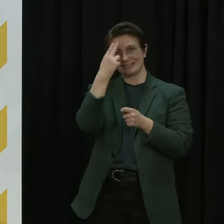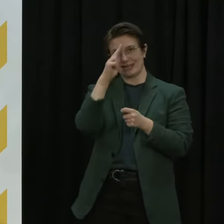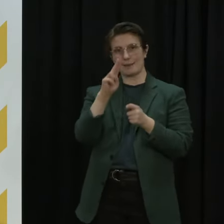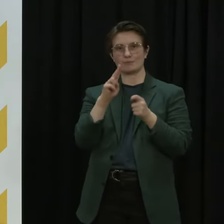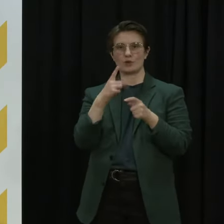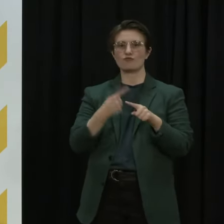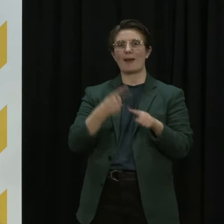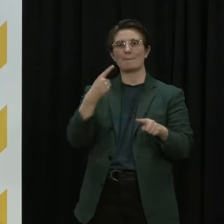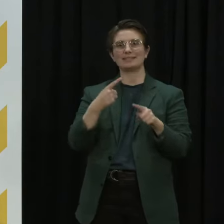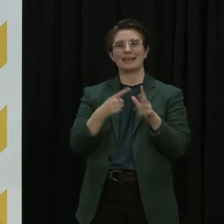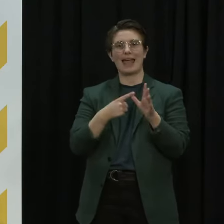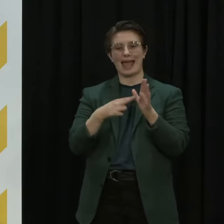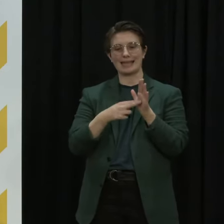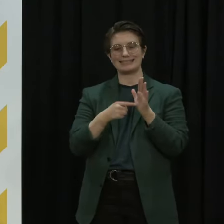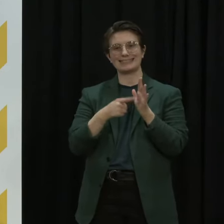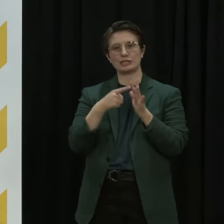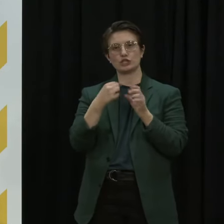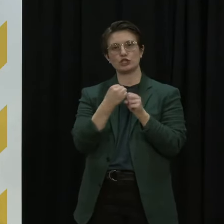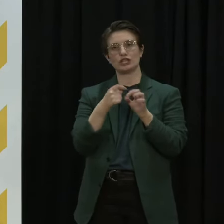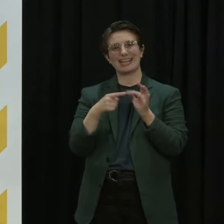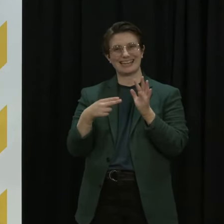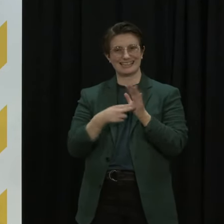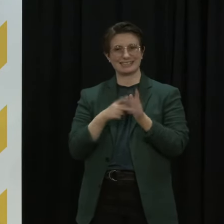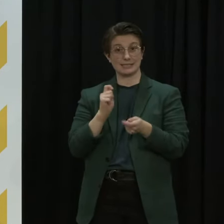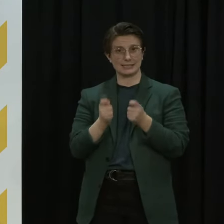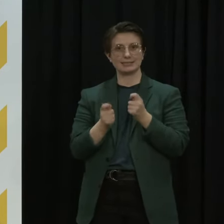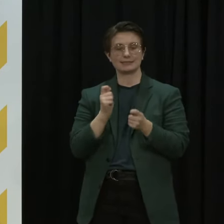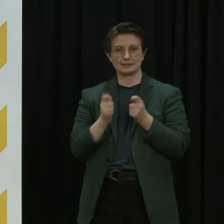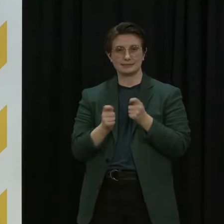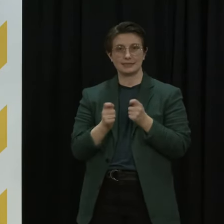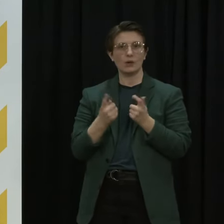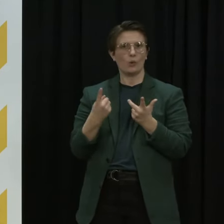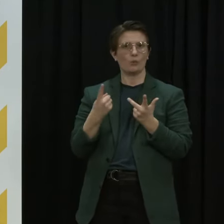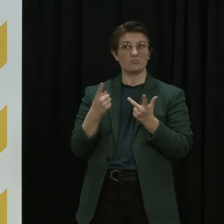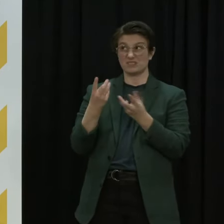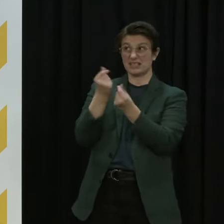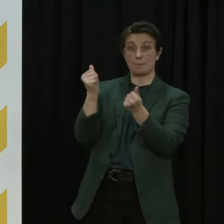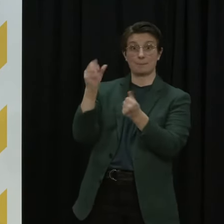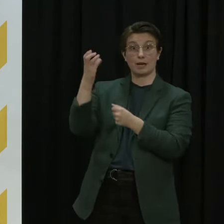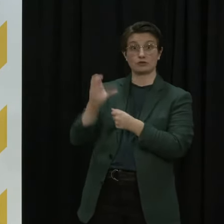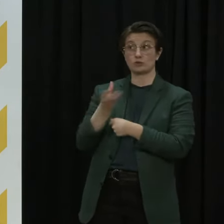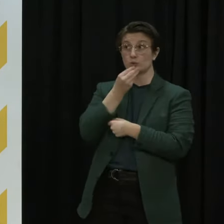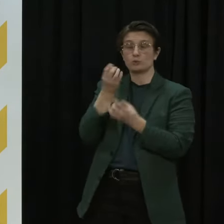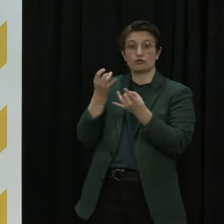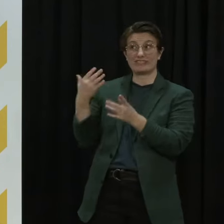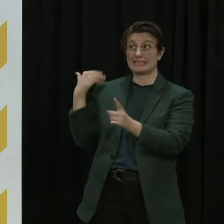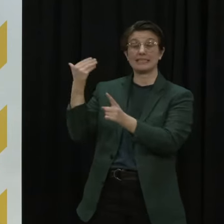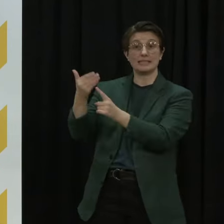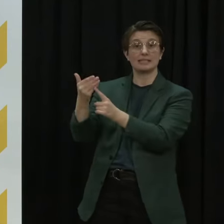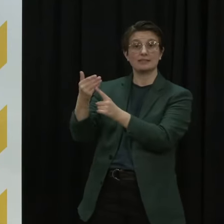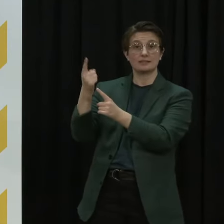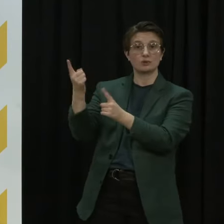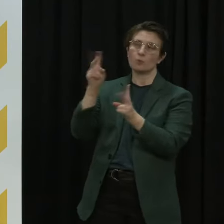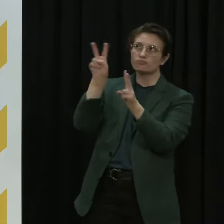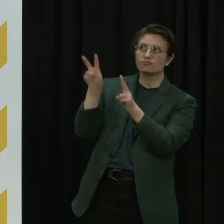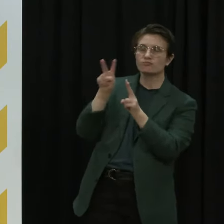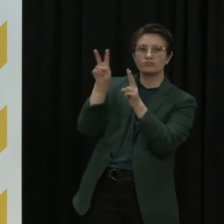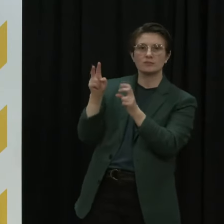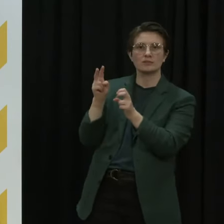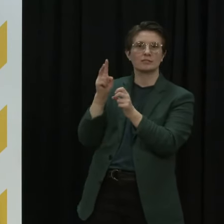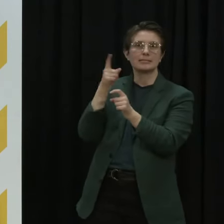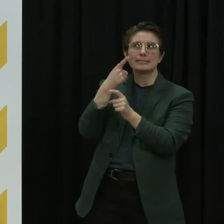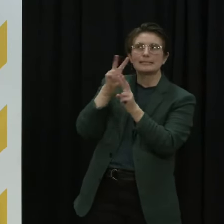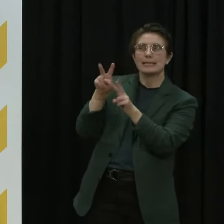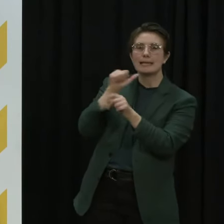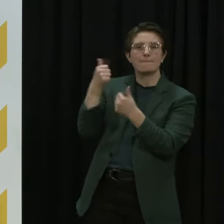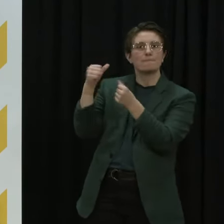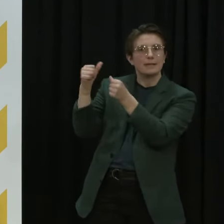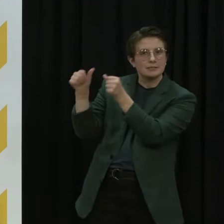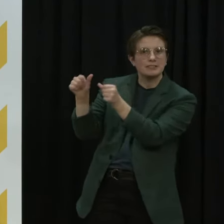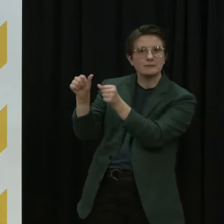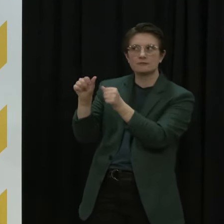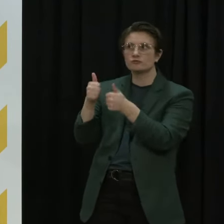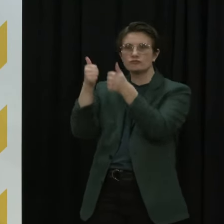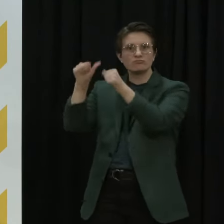is how we adopt and test -- and